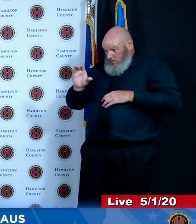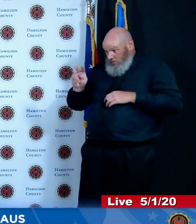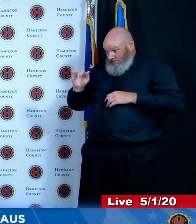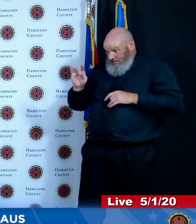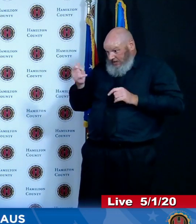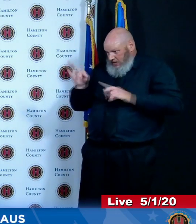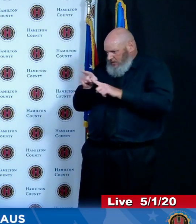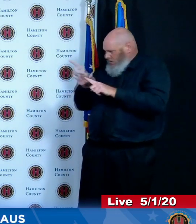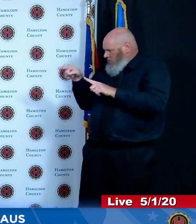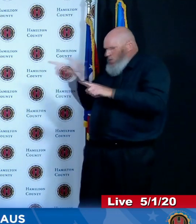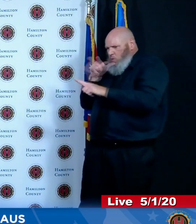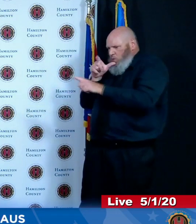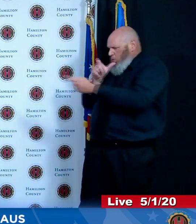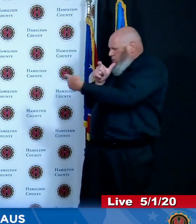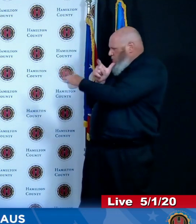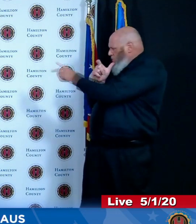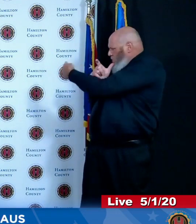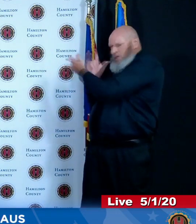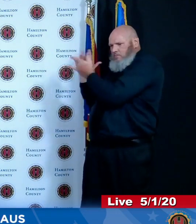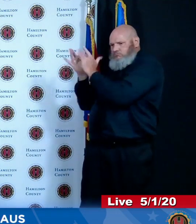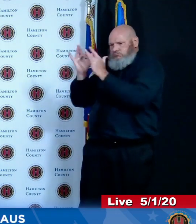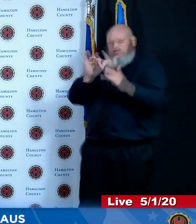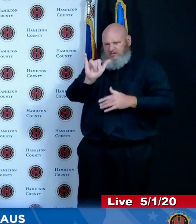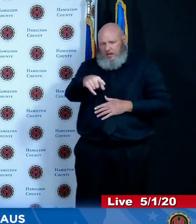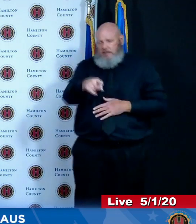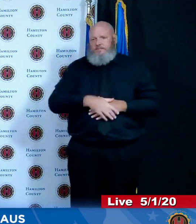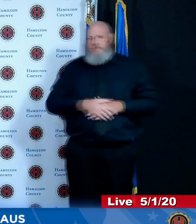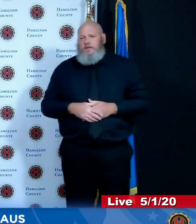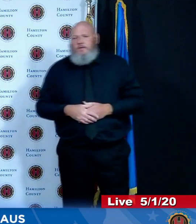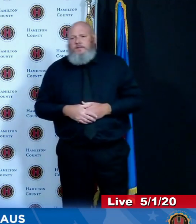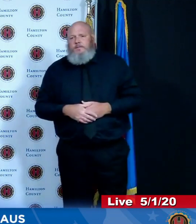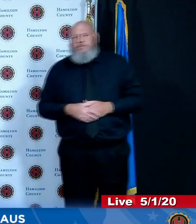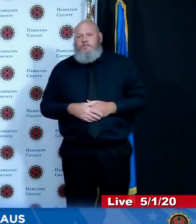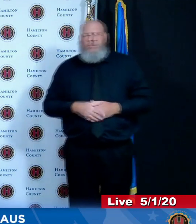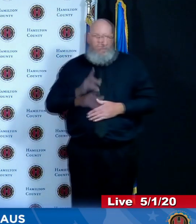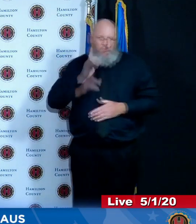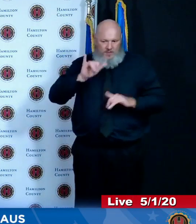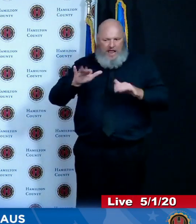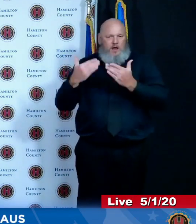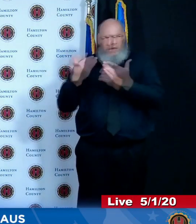interacted with so we are redeploying employees as we can in Hamilton County